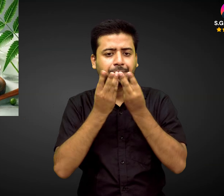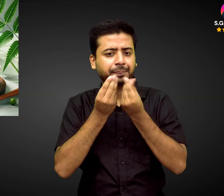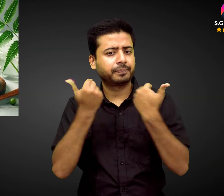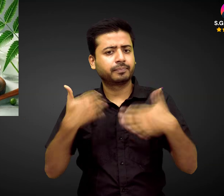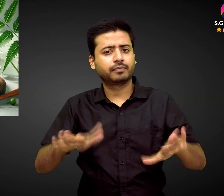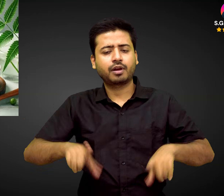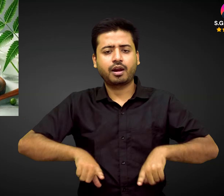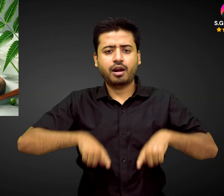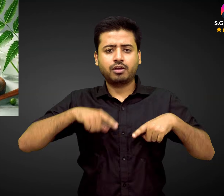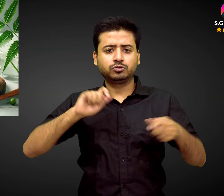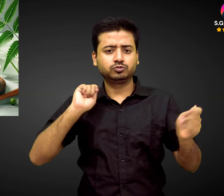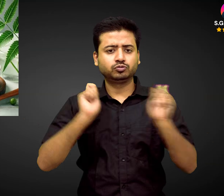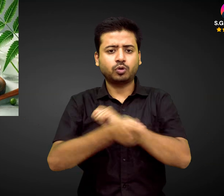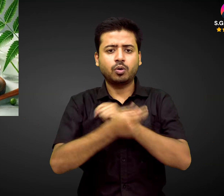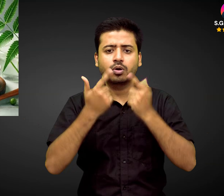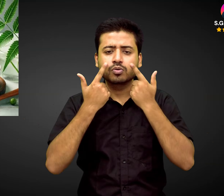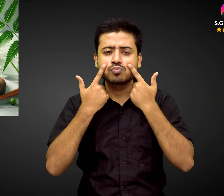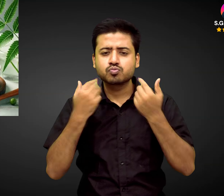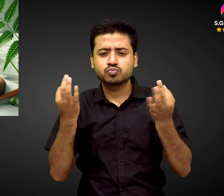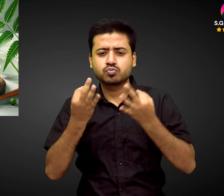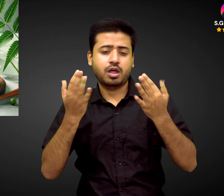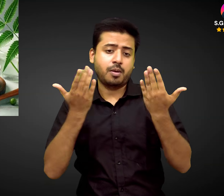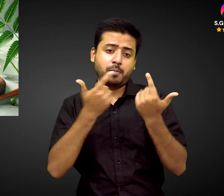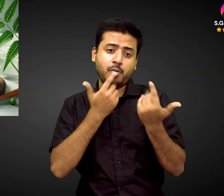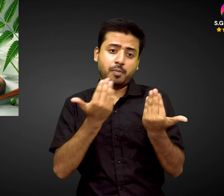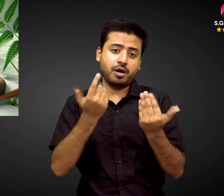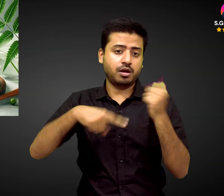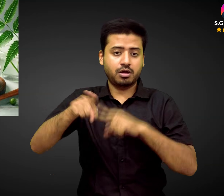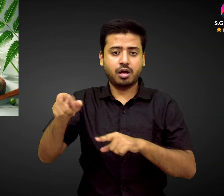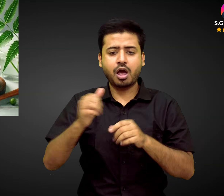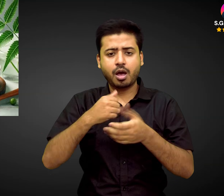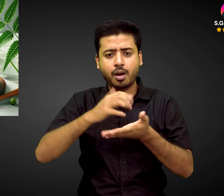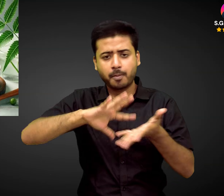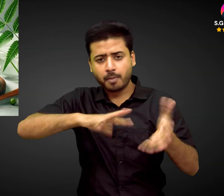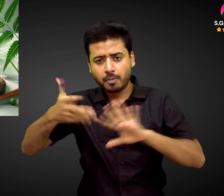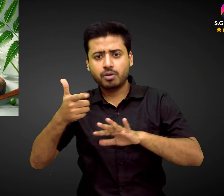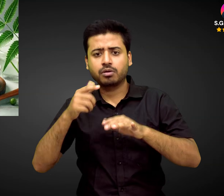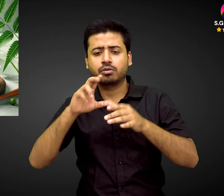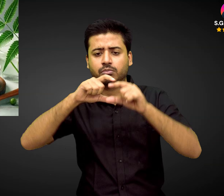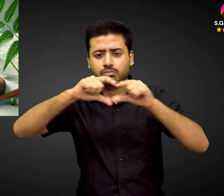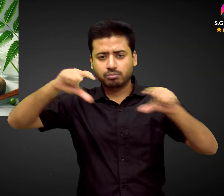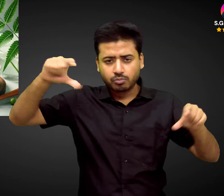cut leaf upright in a glass of water for about 15 to 20 minutes to allow all the yellow aloin to